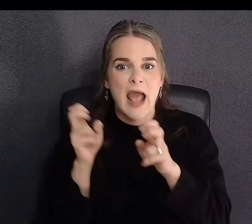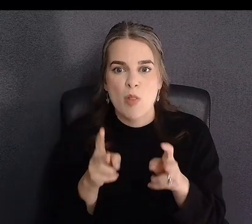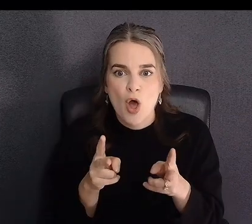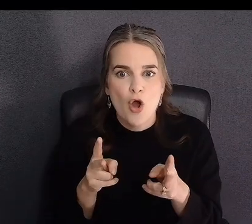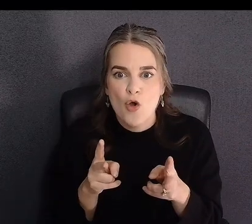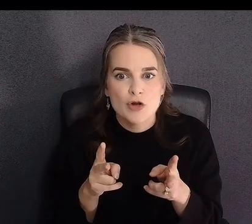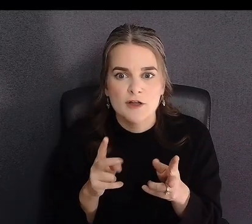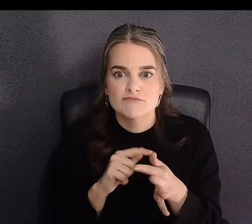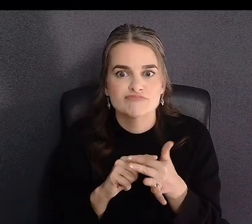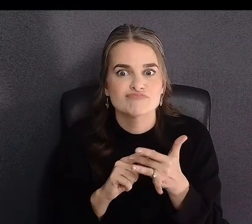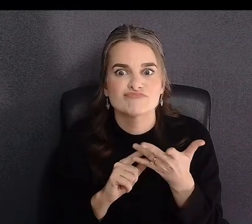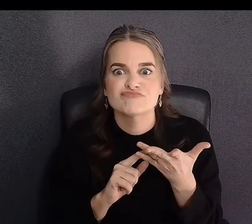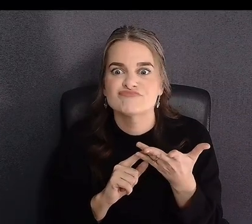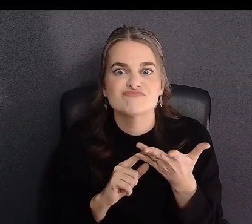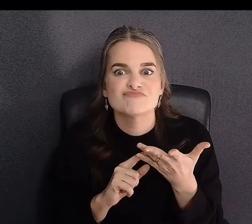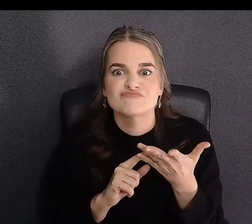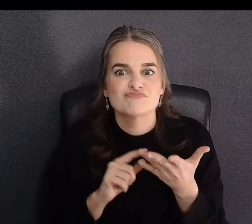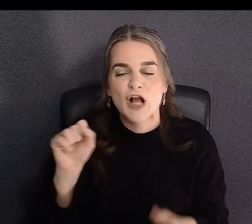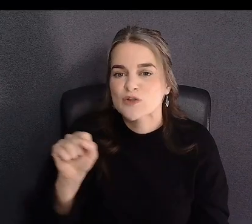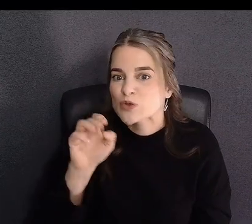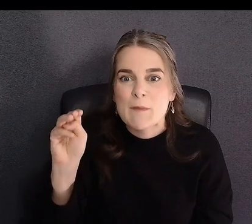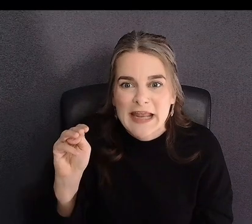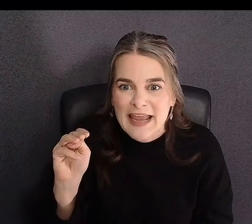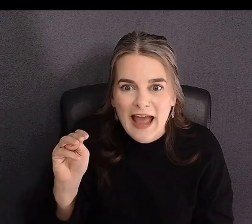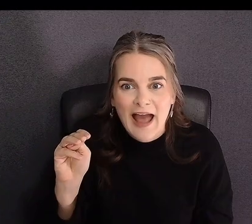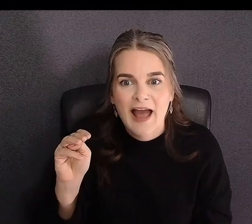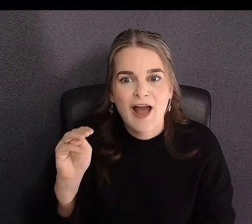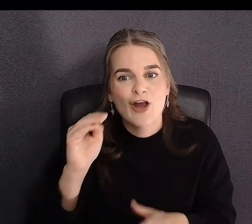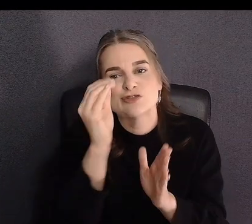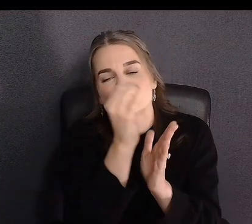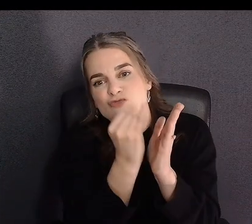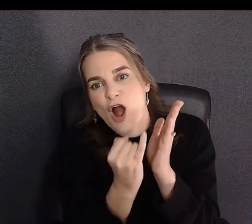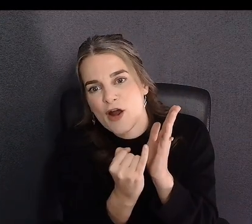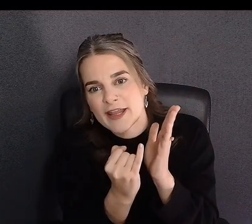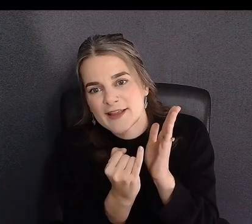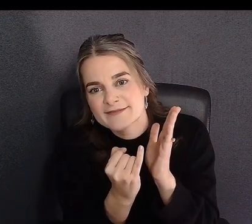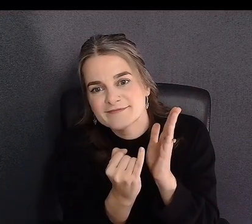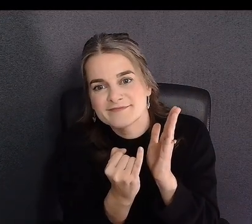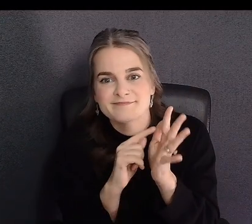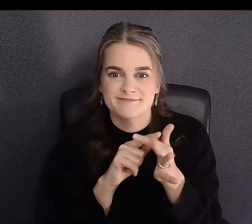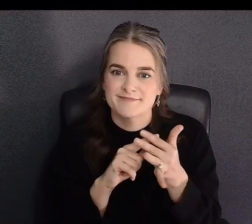So you can pretty much do social media, drawing, anything that you want with it.